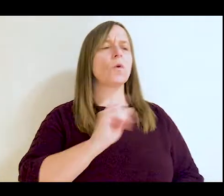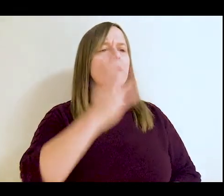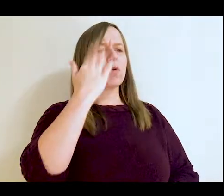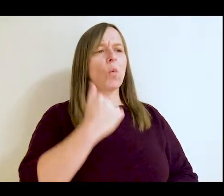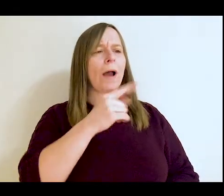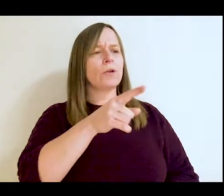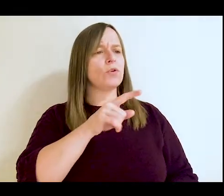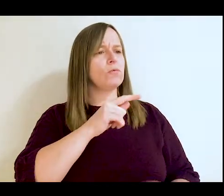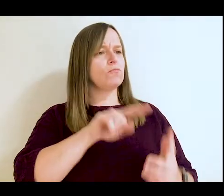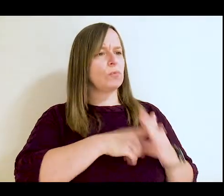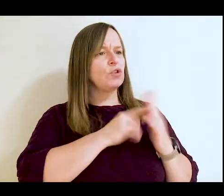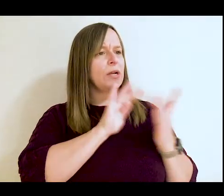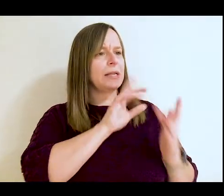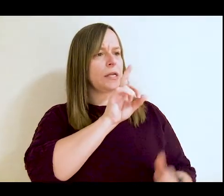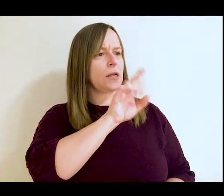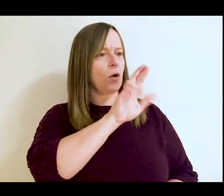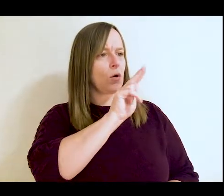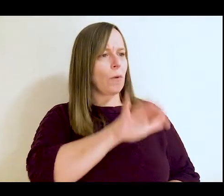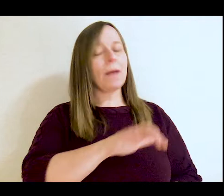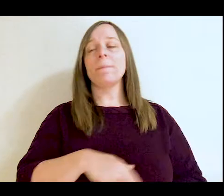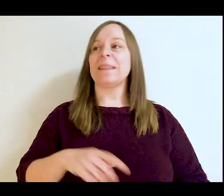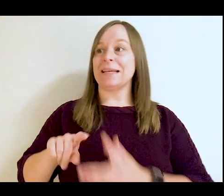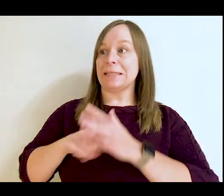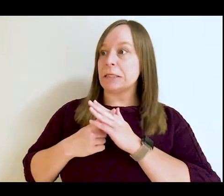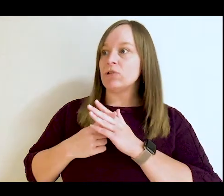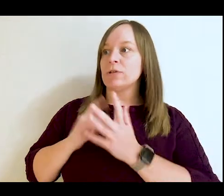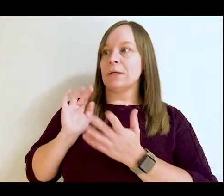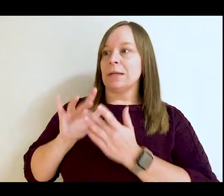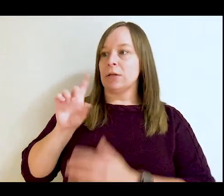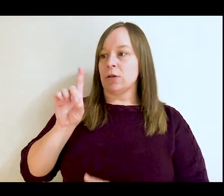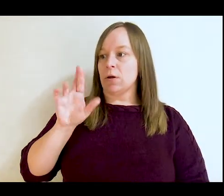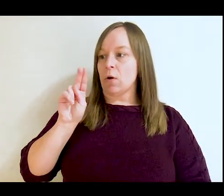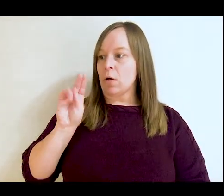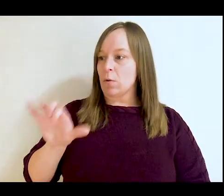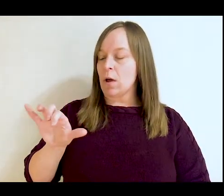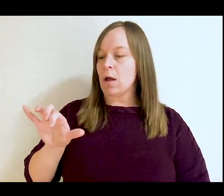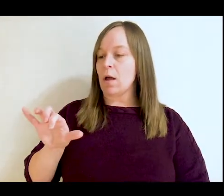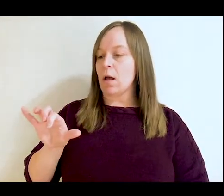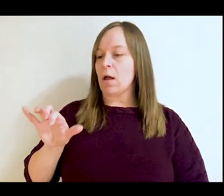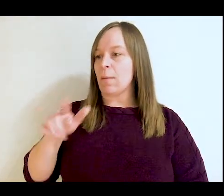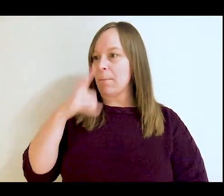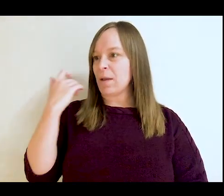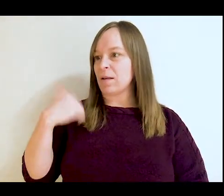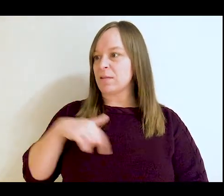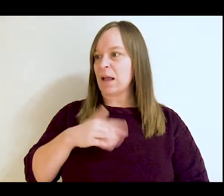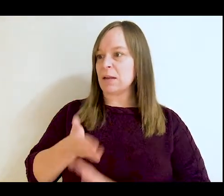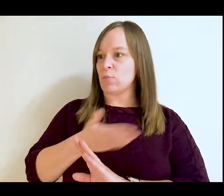K: Now why did you initially contact DRNY? S: I initially contacted DRNY because I had